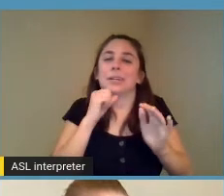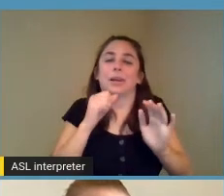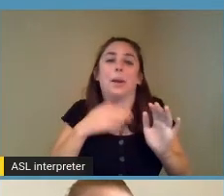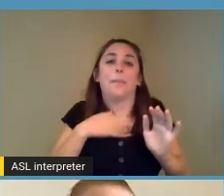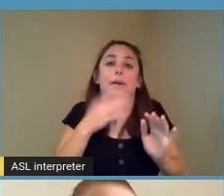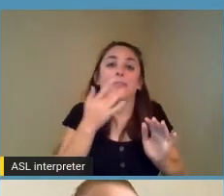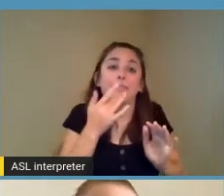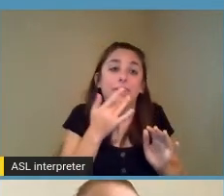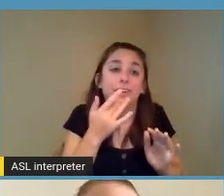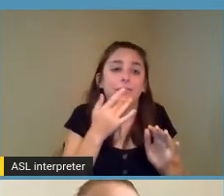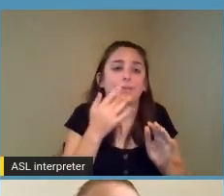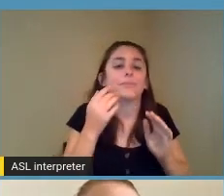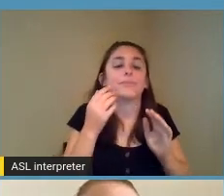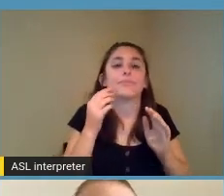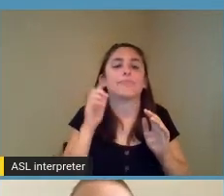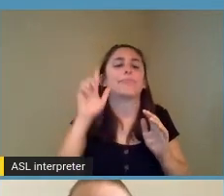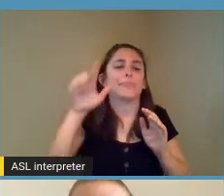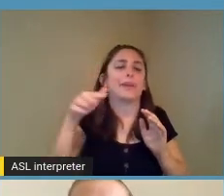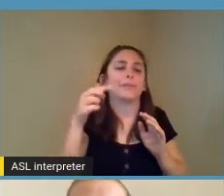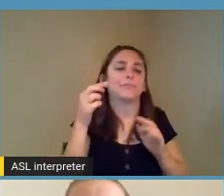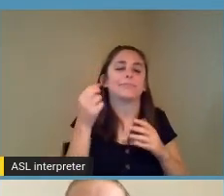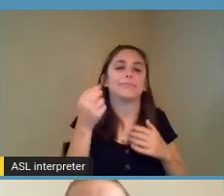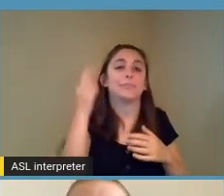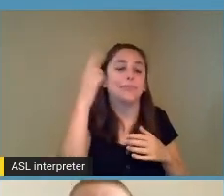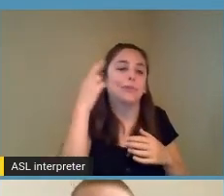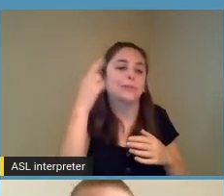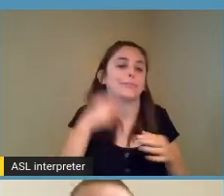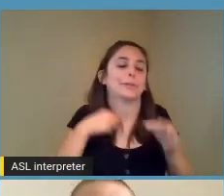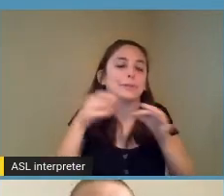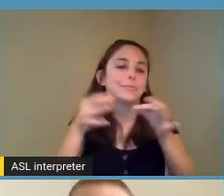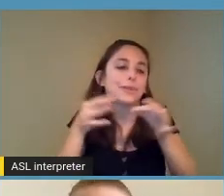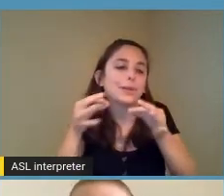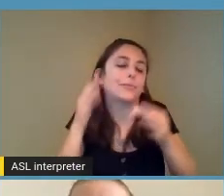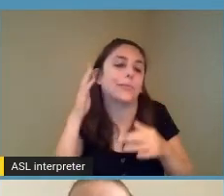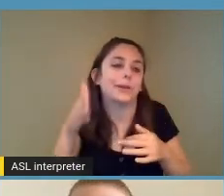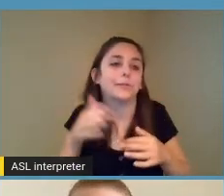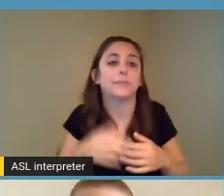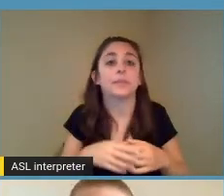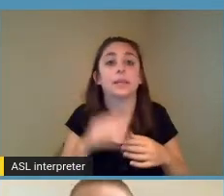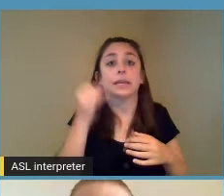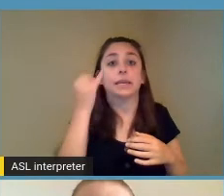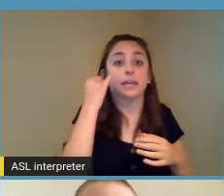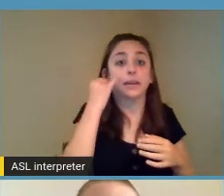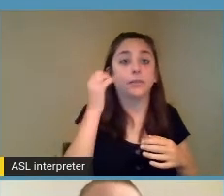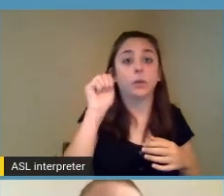For reasons I will explain. But if you just go into YouTube and type audacity basics you